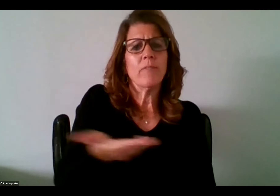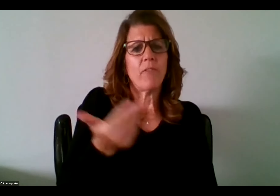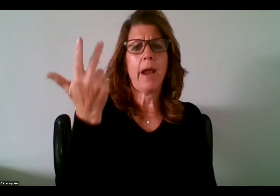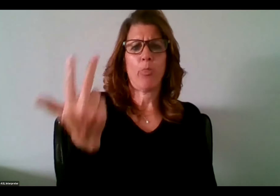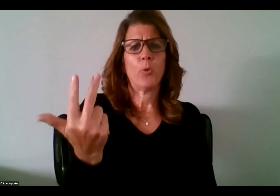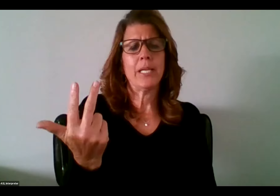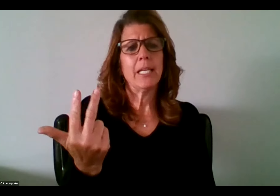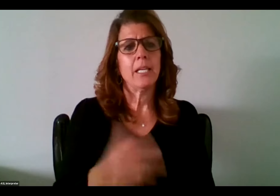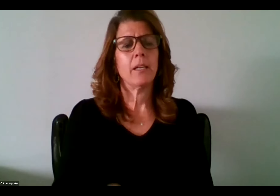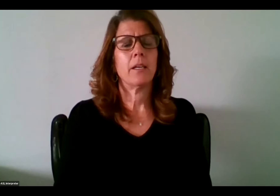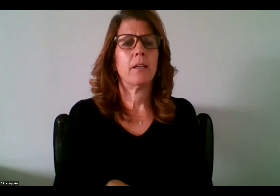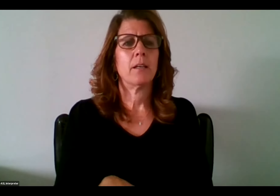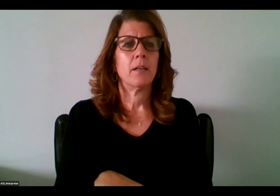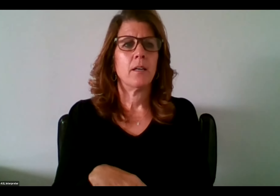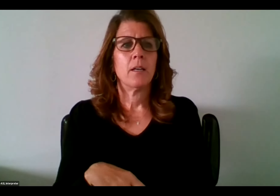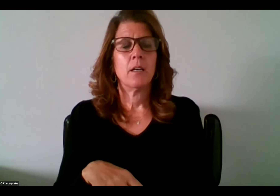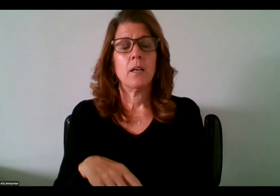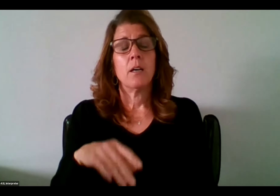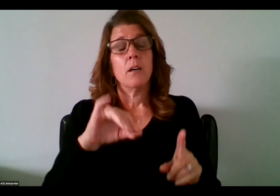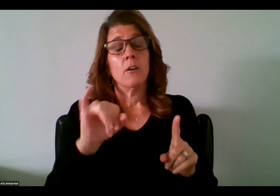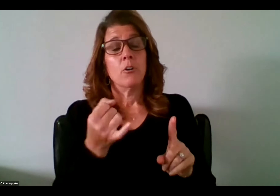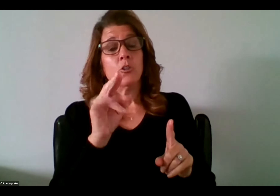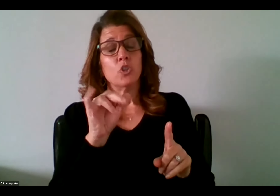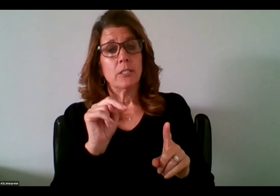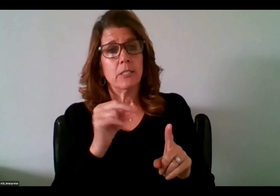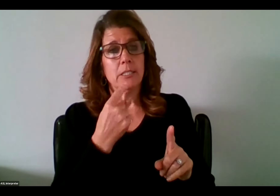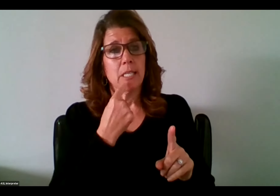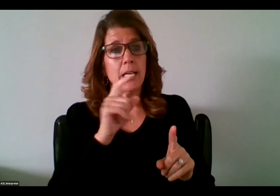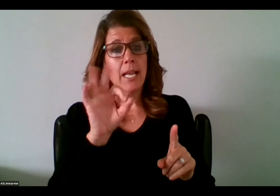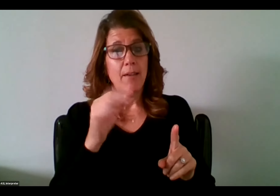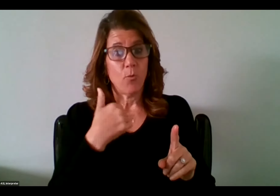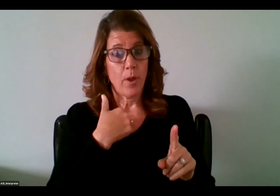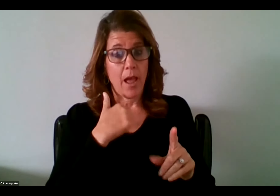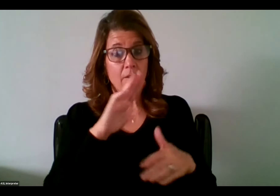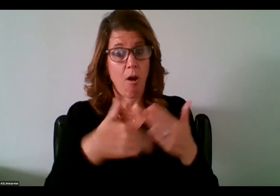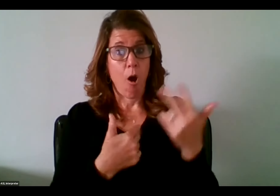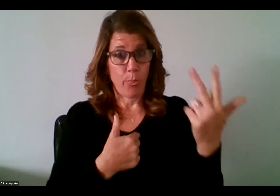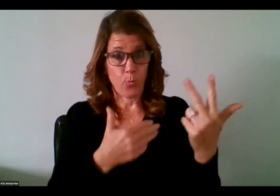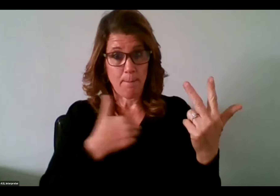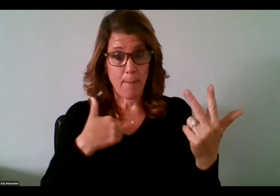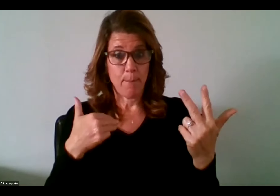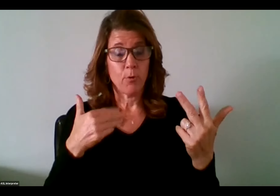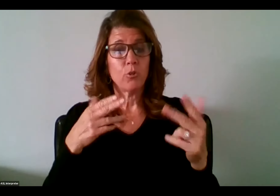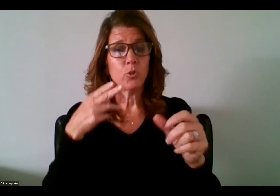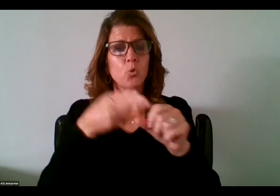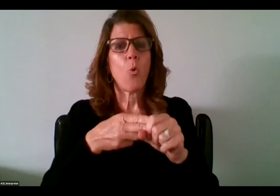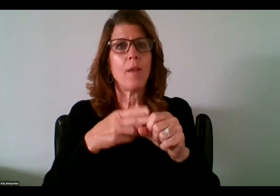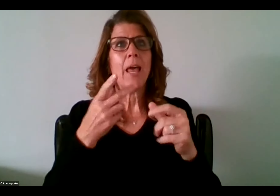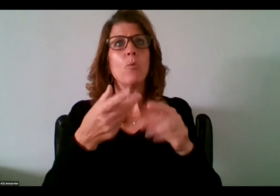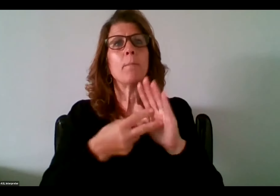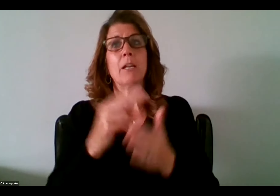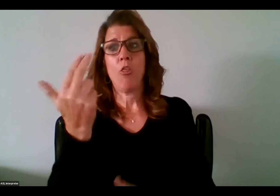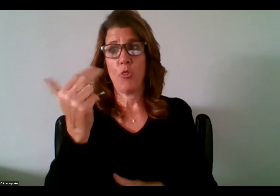Justin: If we have all three members join that would bring us up to 13. We are required